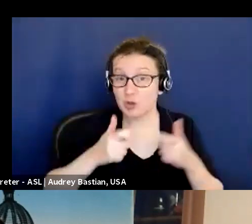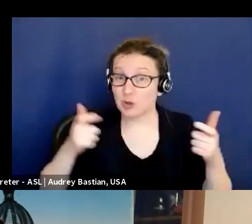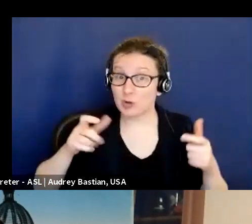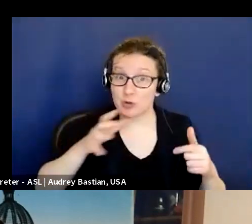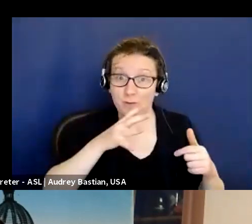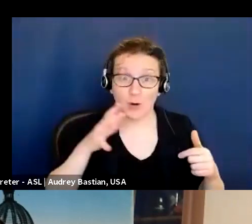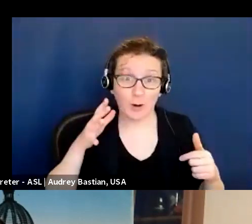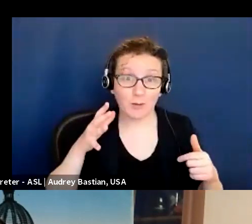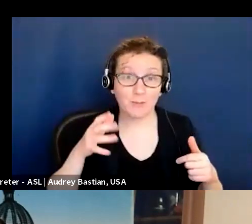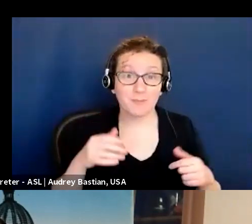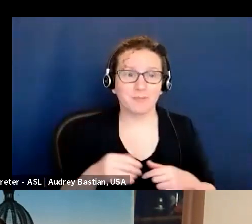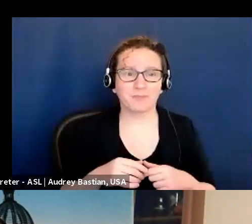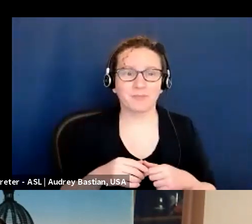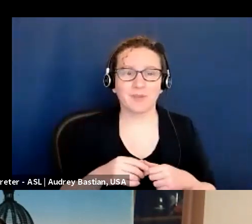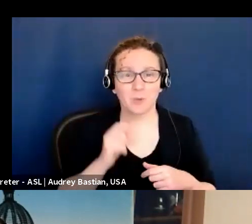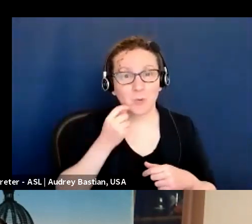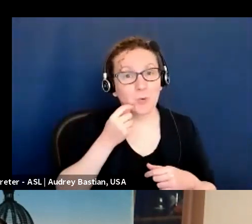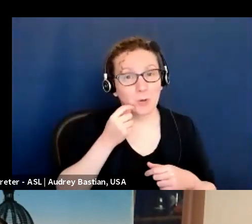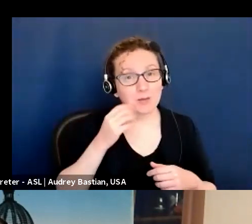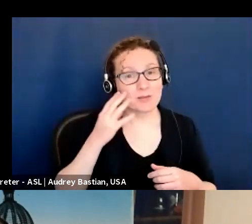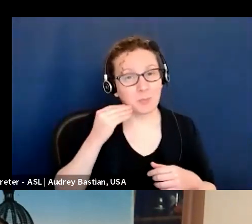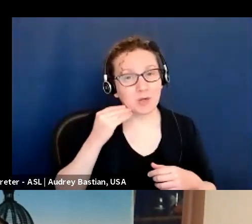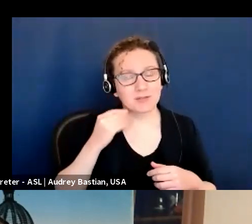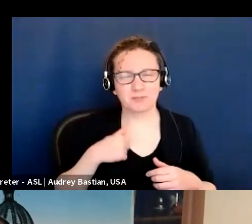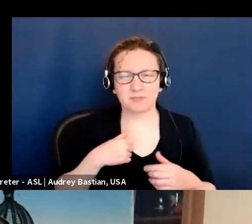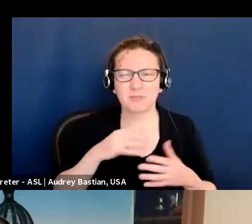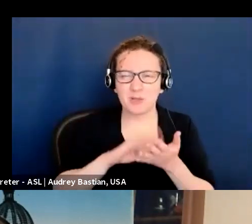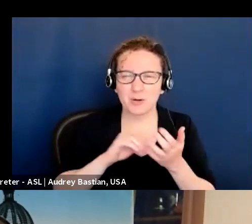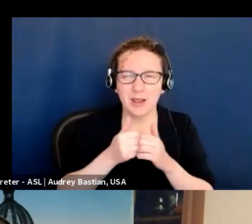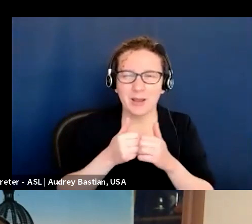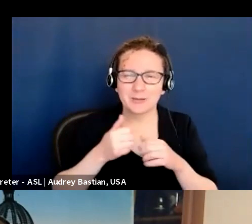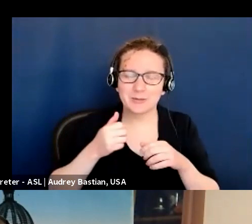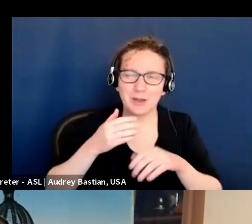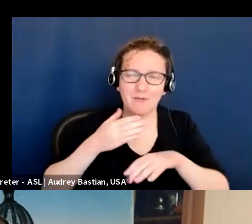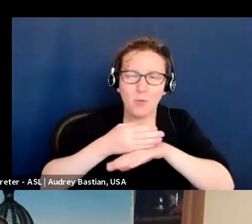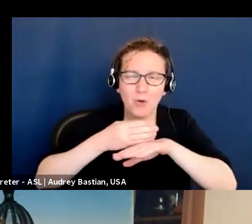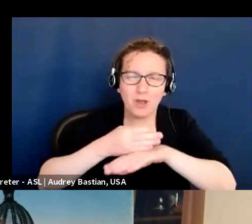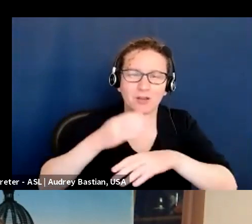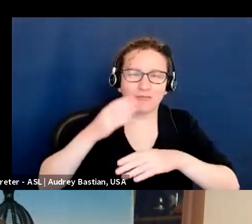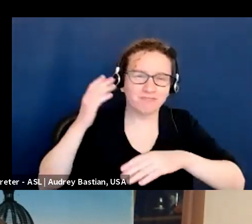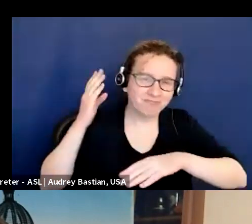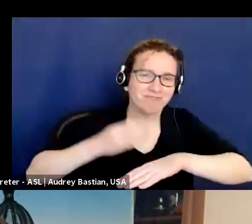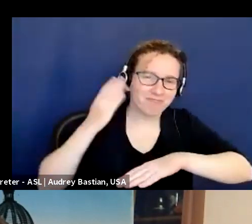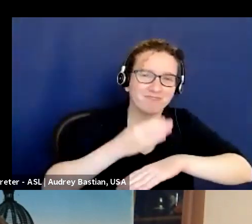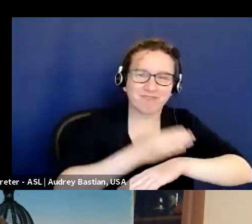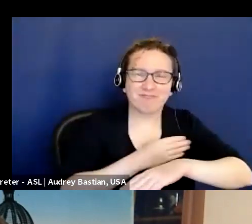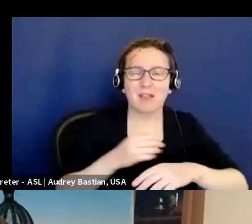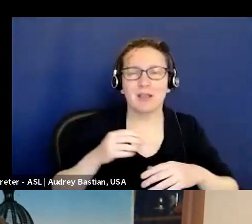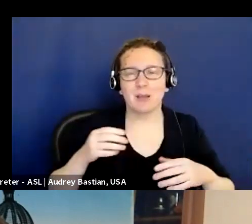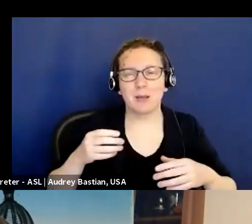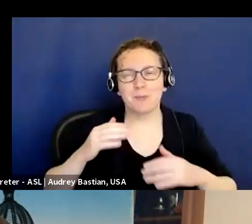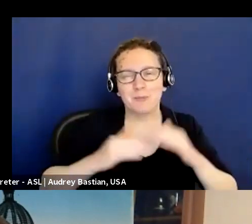It was a cool experience and I got to learn how to cut wood and biuild a pig pen and all this